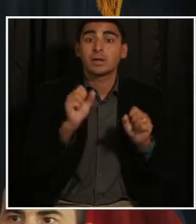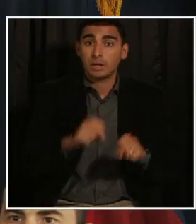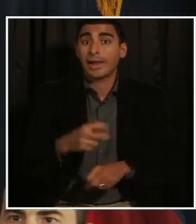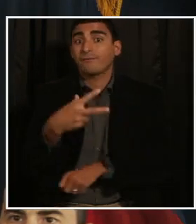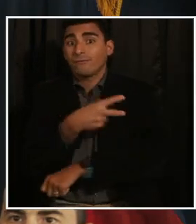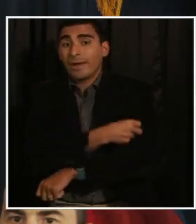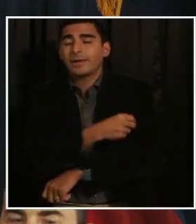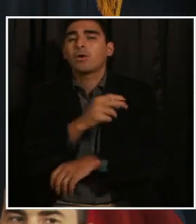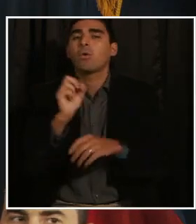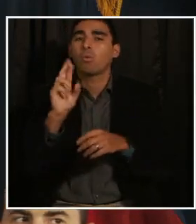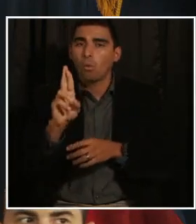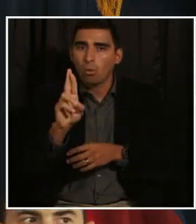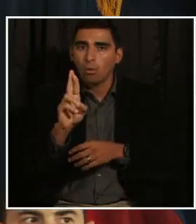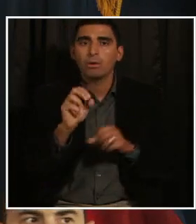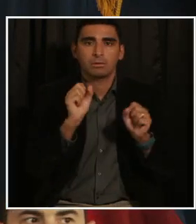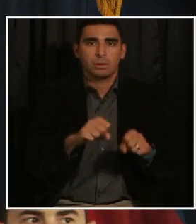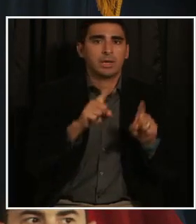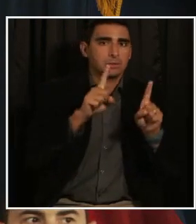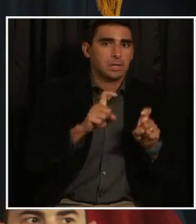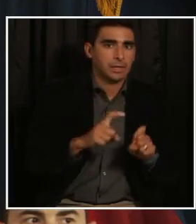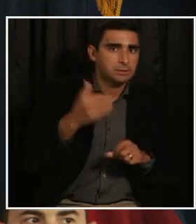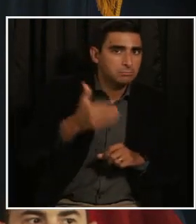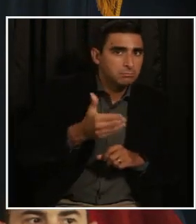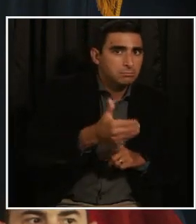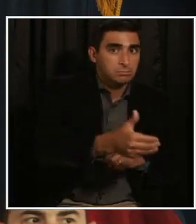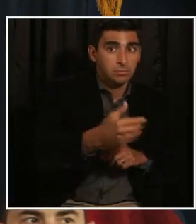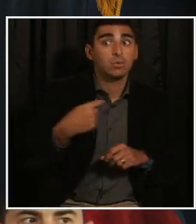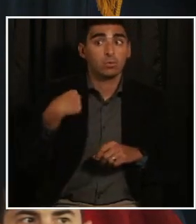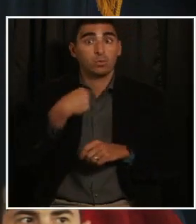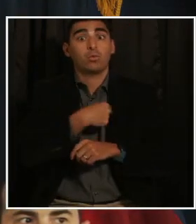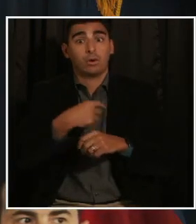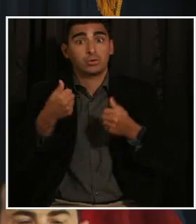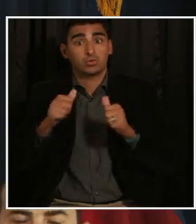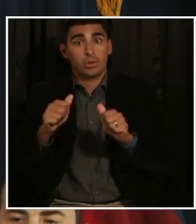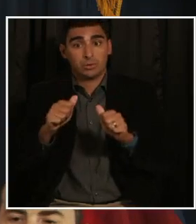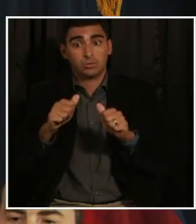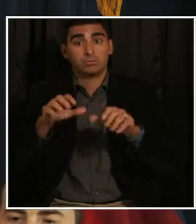so we as an employer are implementing that for ourselves just as employers of all sizes are